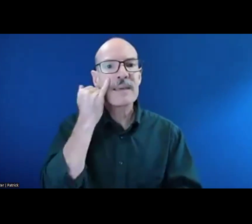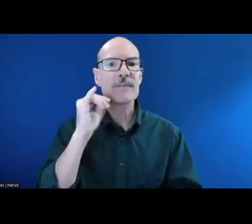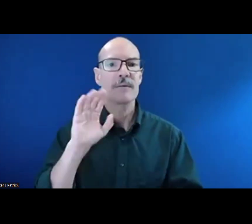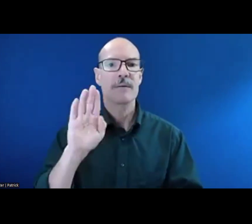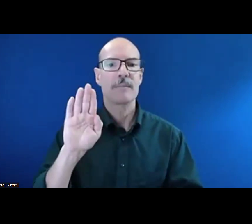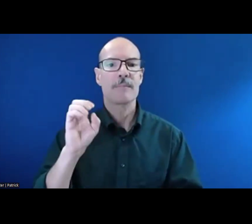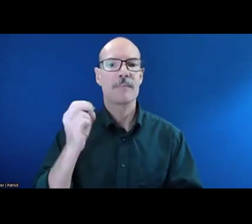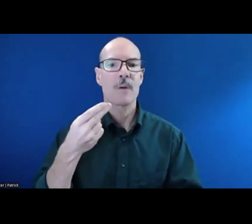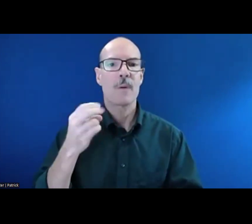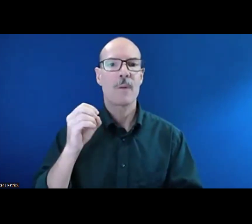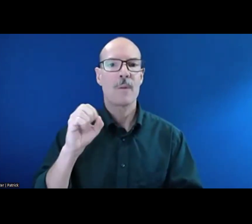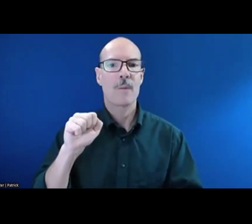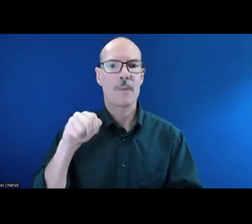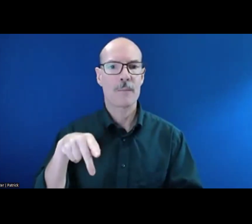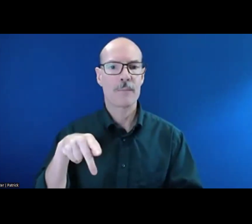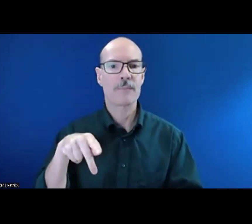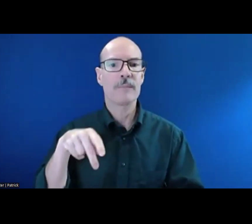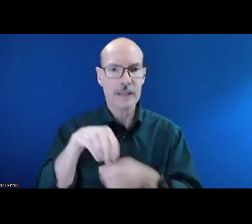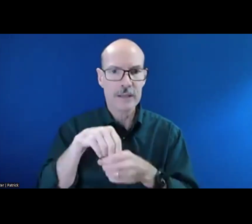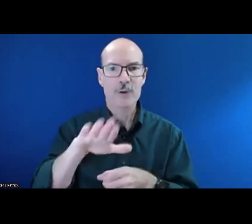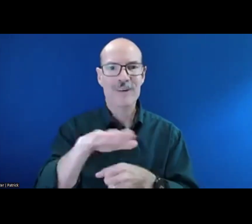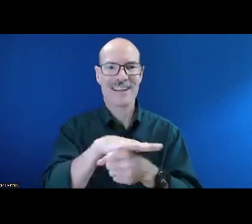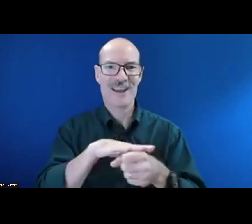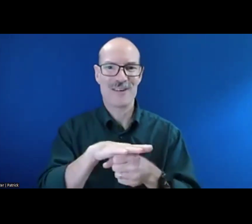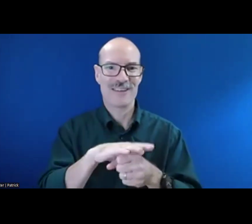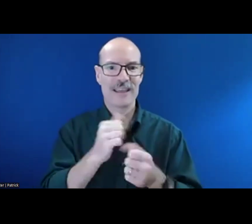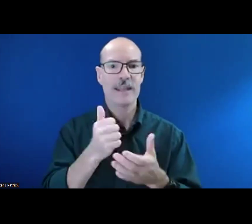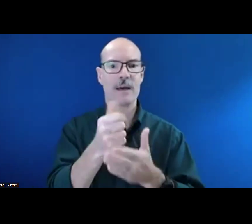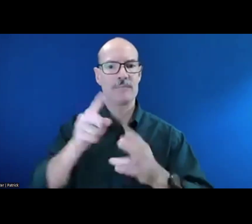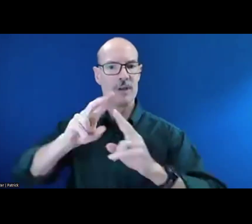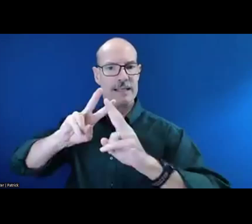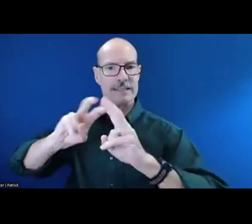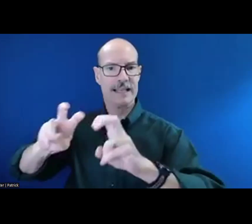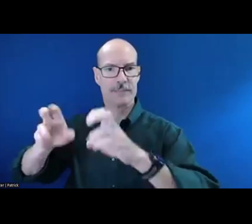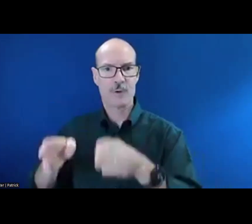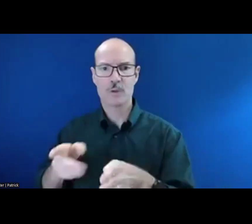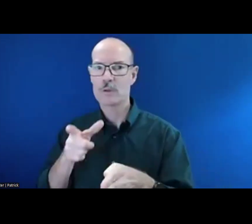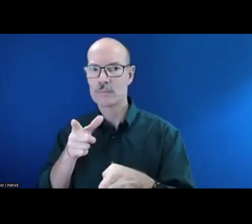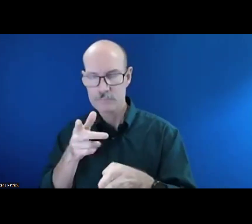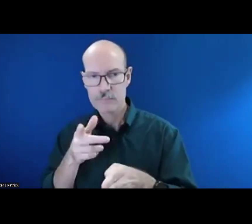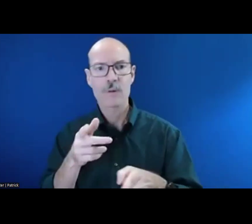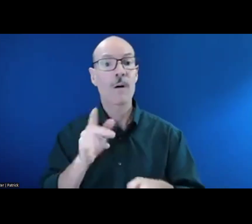You can always go to the primary care physician of the individual and say, this is a concern we're having.